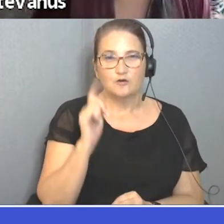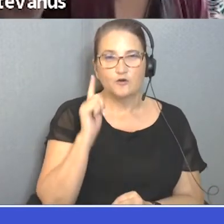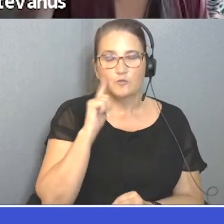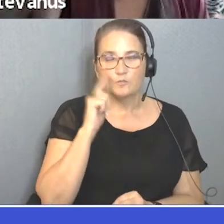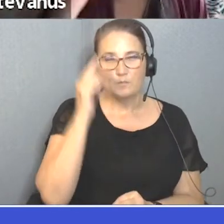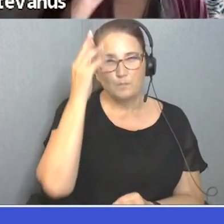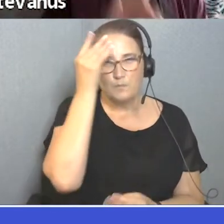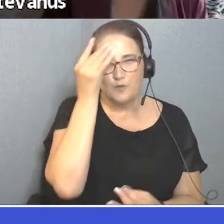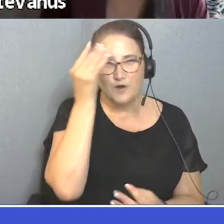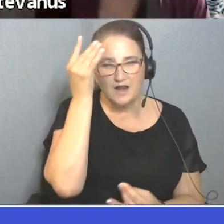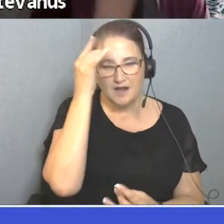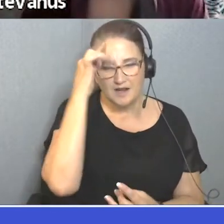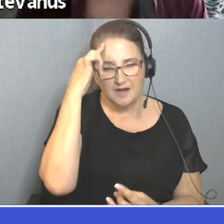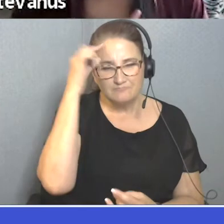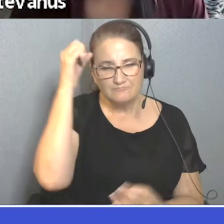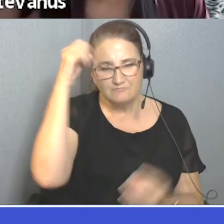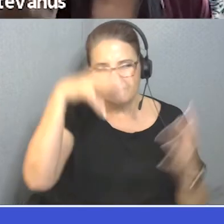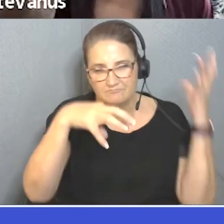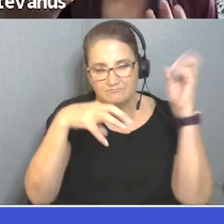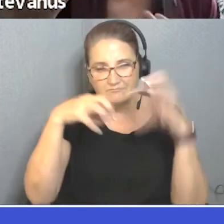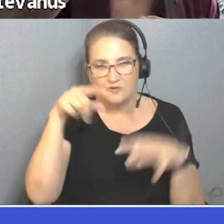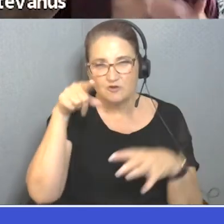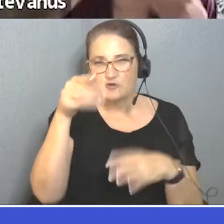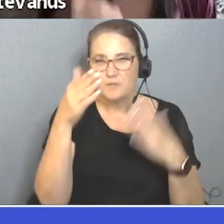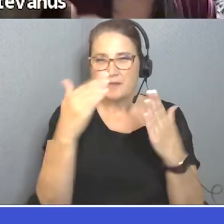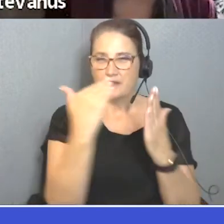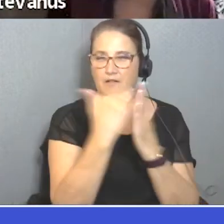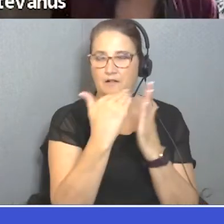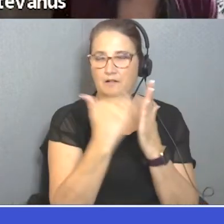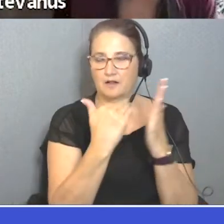In column A, yes going to be brain storming N this case you